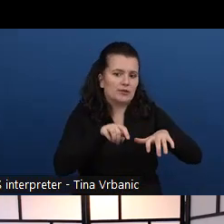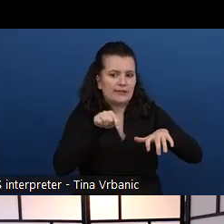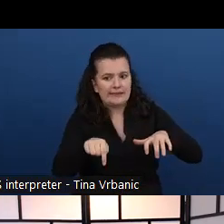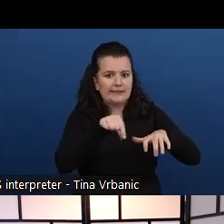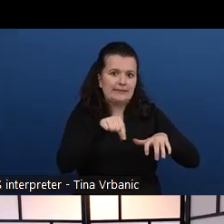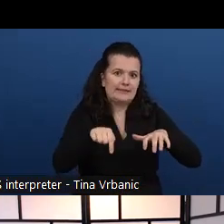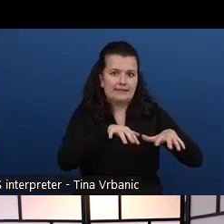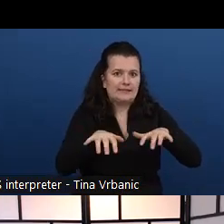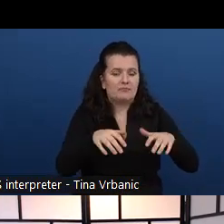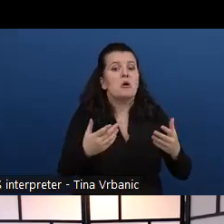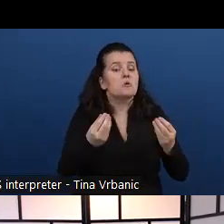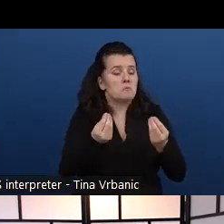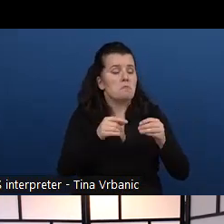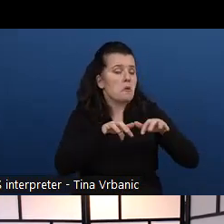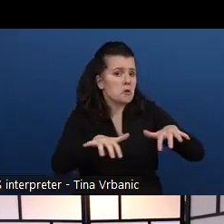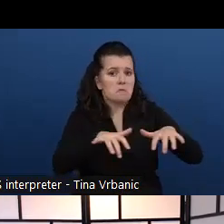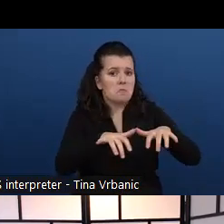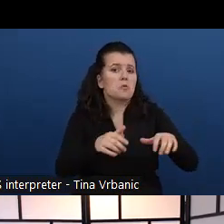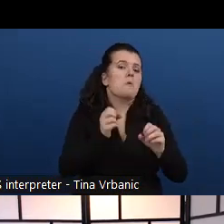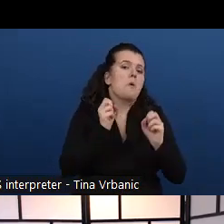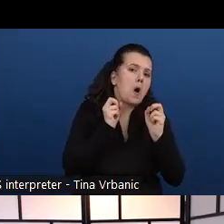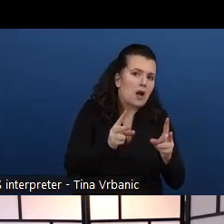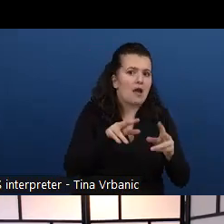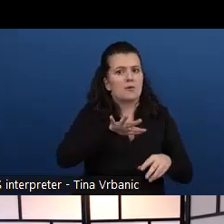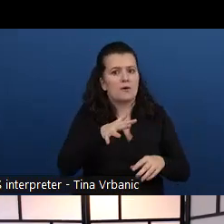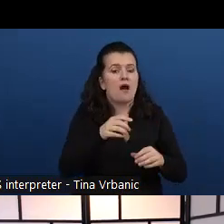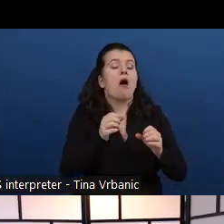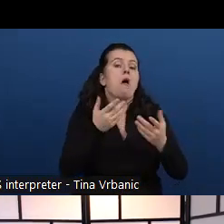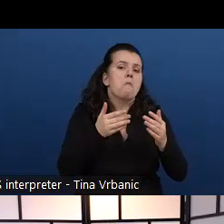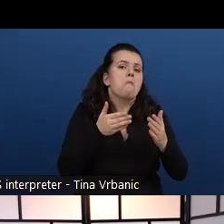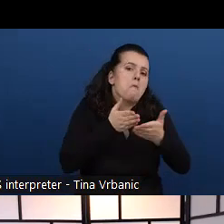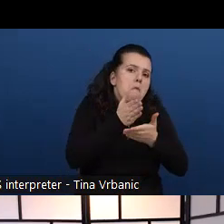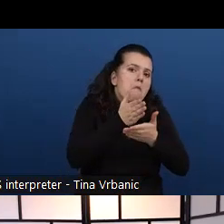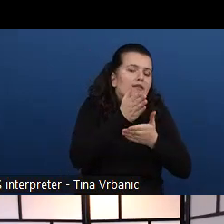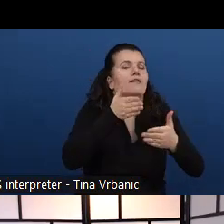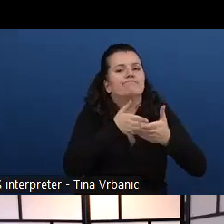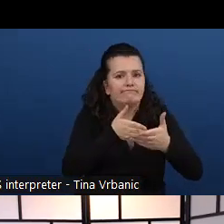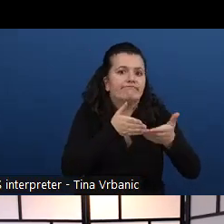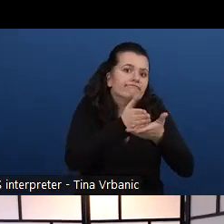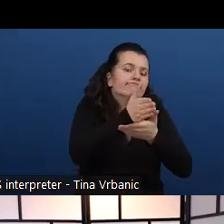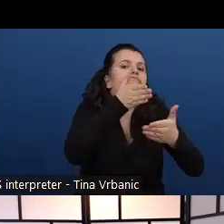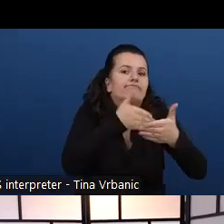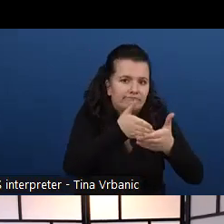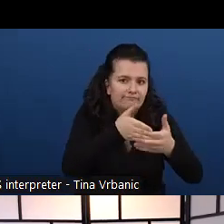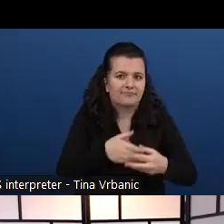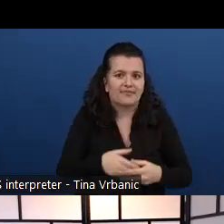That's why I fall into digital accessibility.